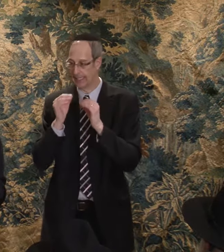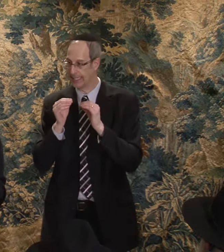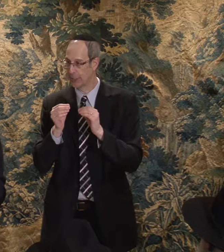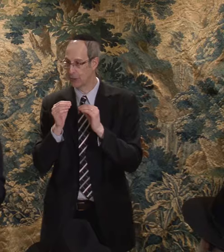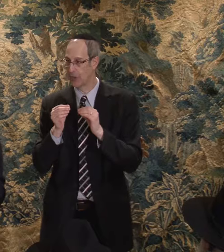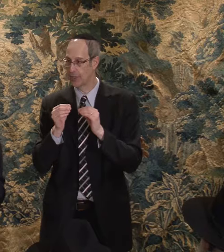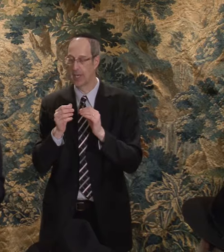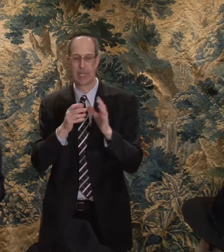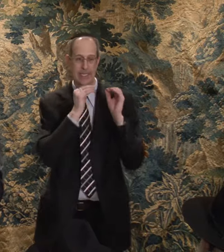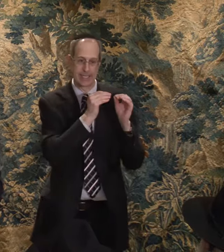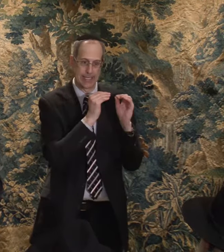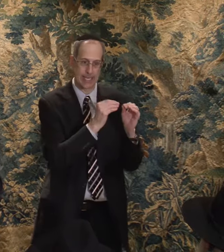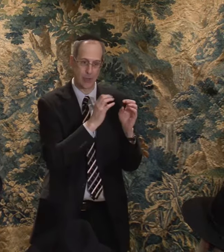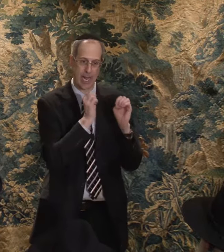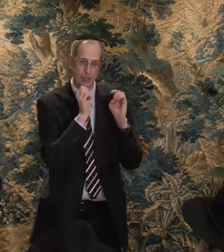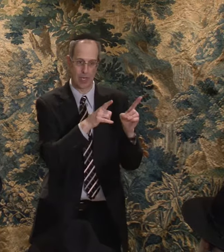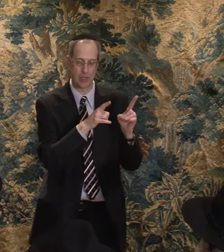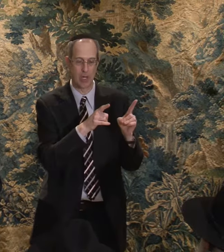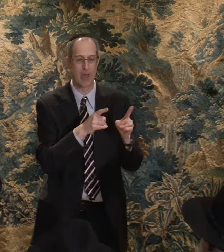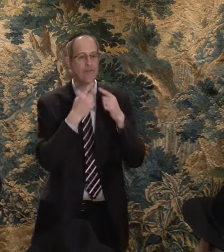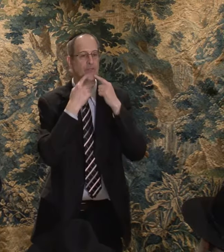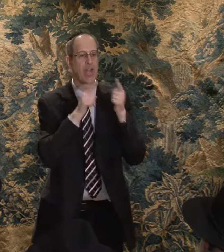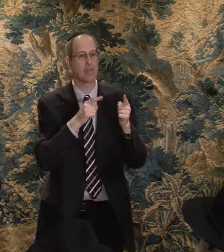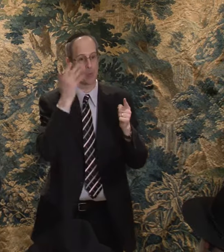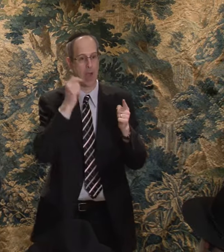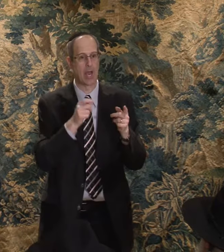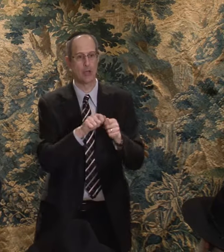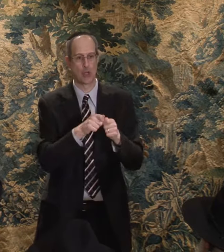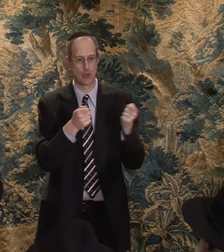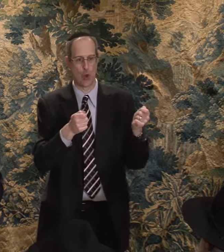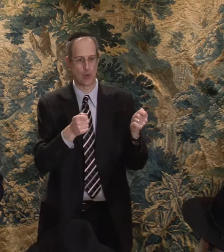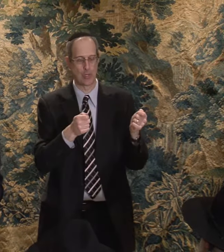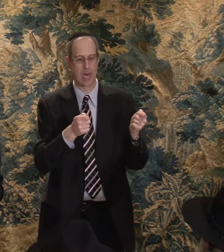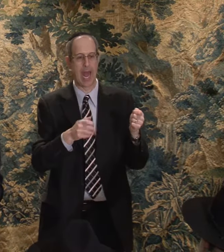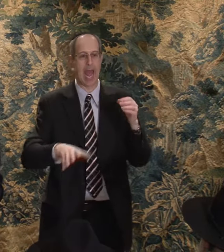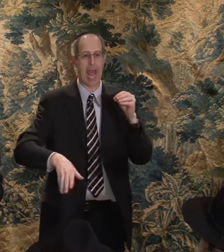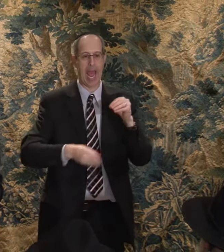them they are great because they're in Tyra and Dara Farris